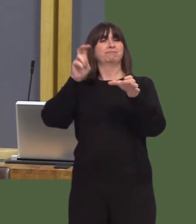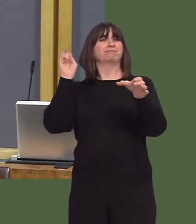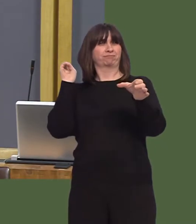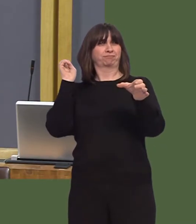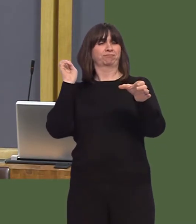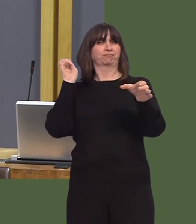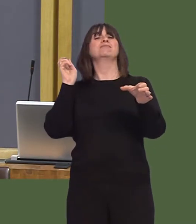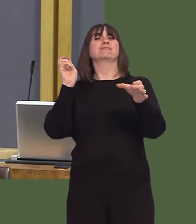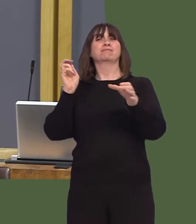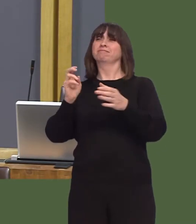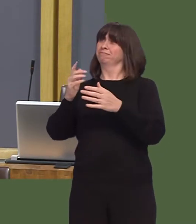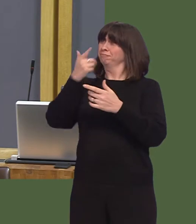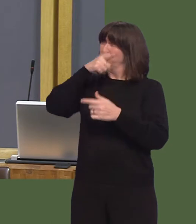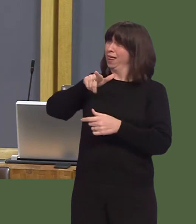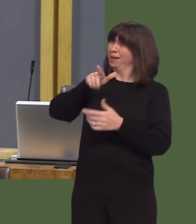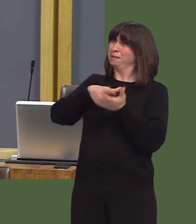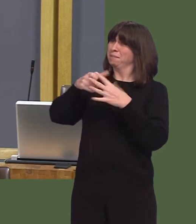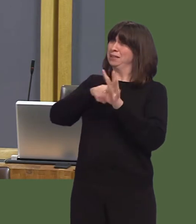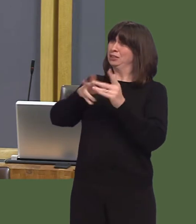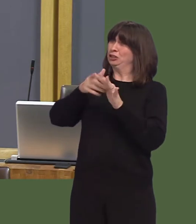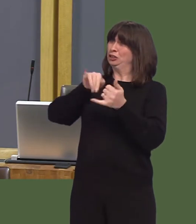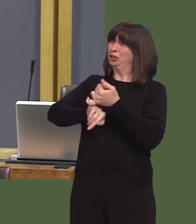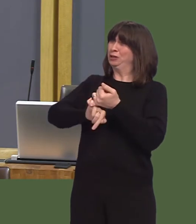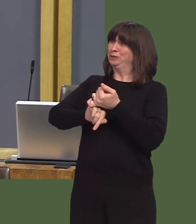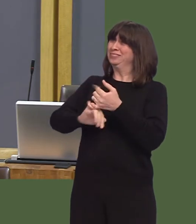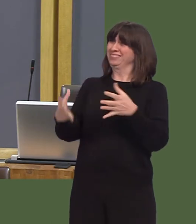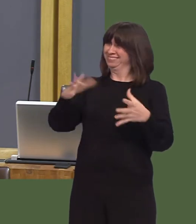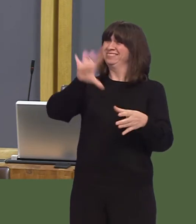Joyce Watson AM: 1.